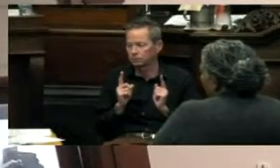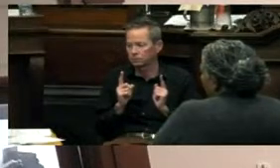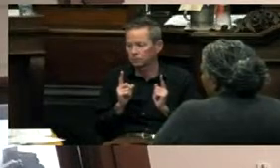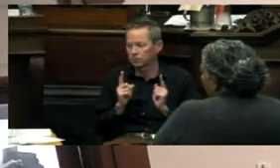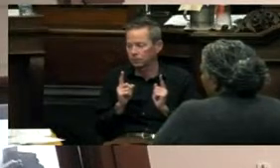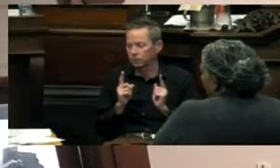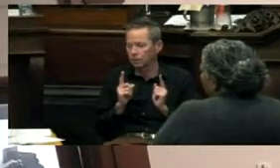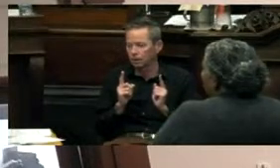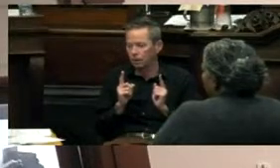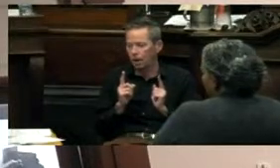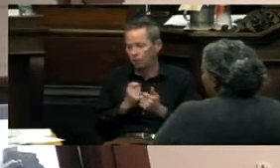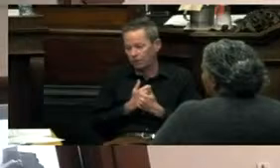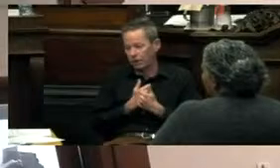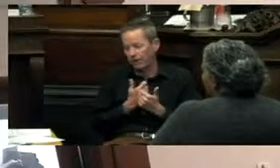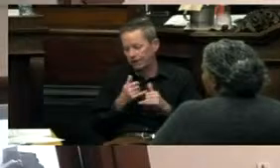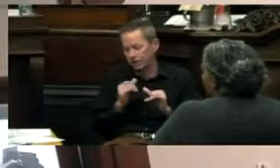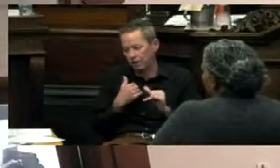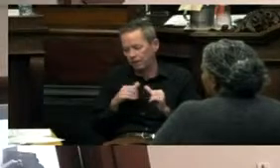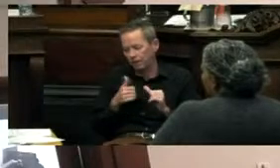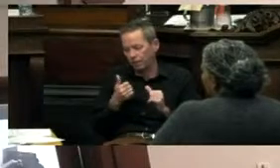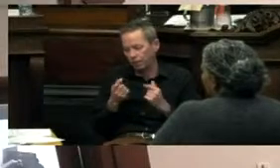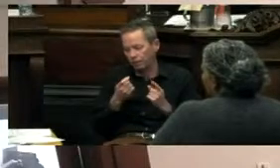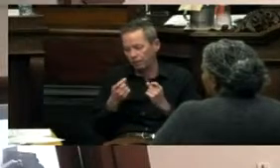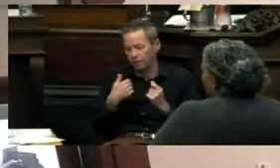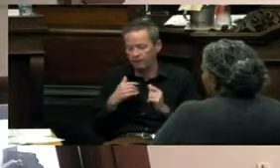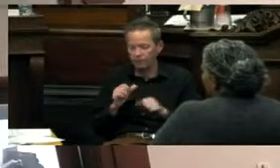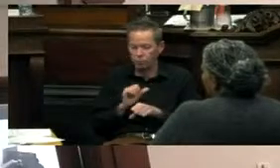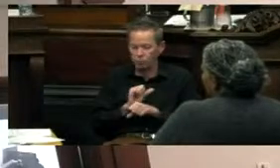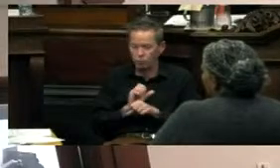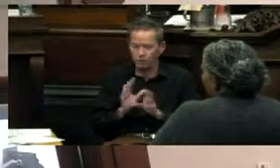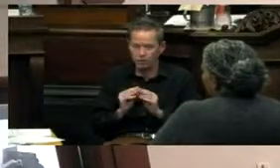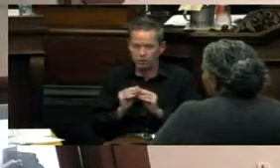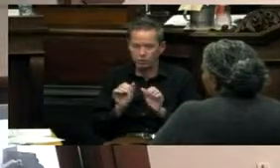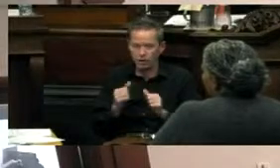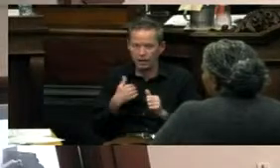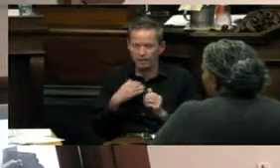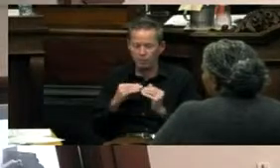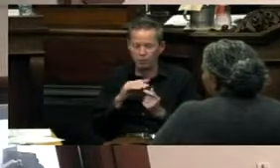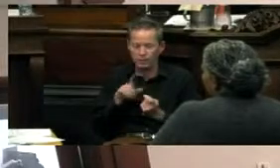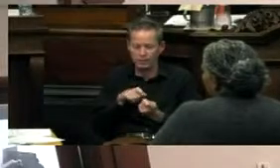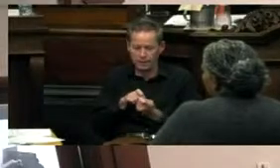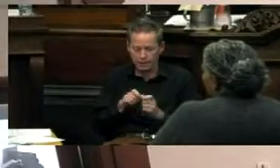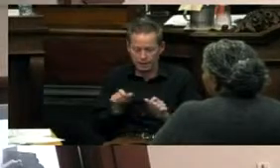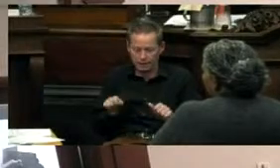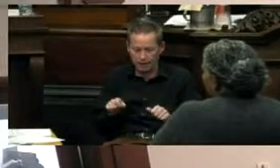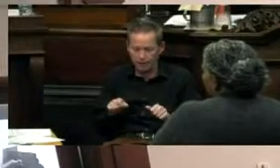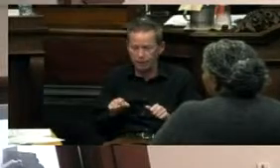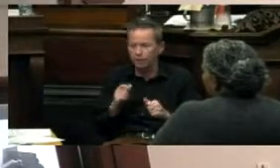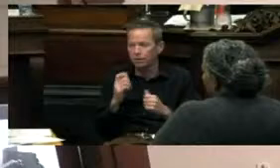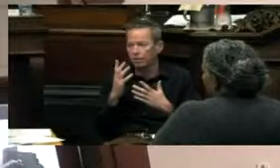responses, but I would have loved and would still have other